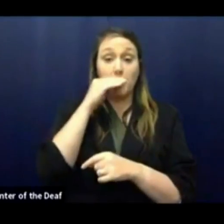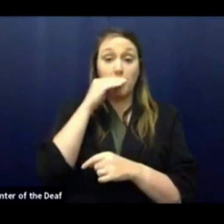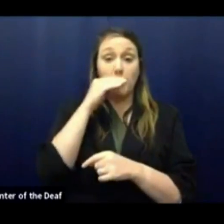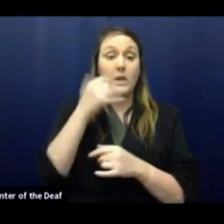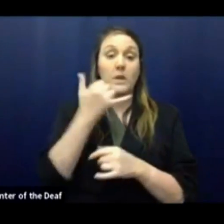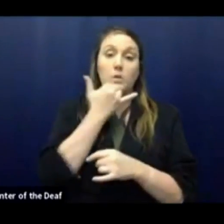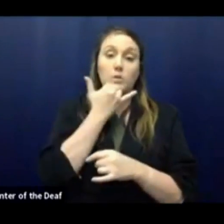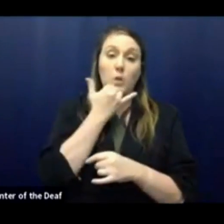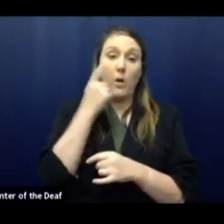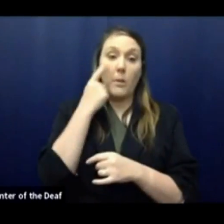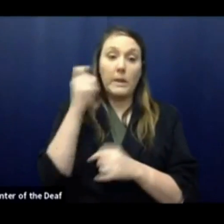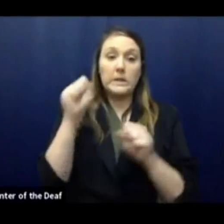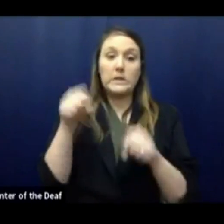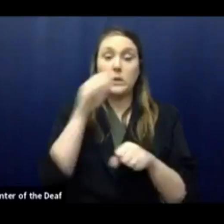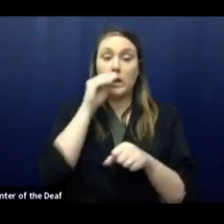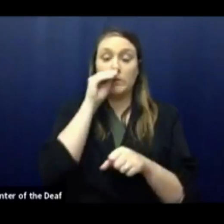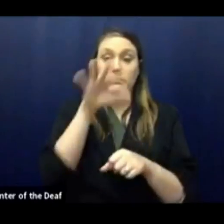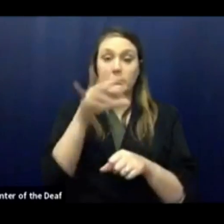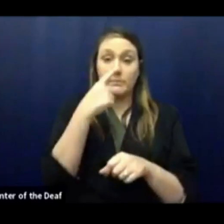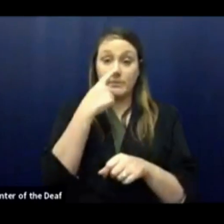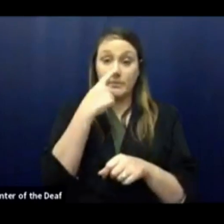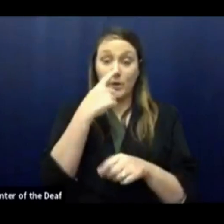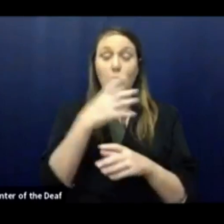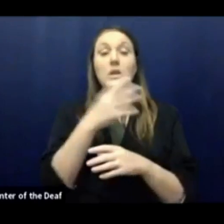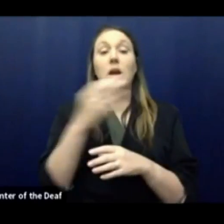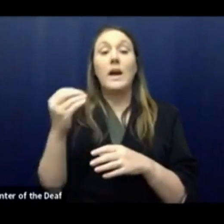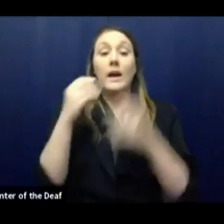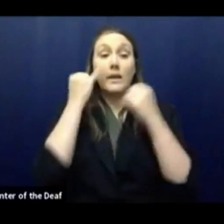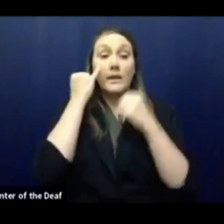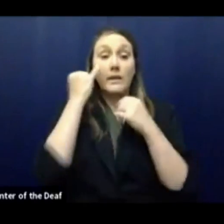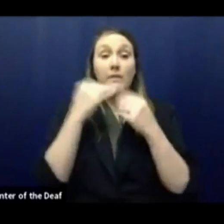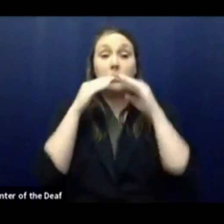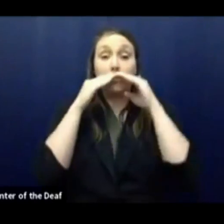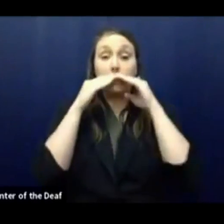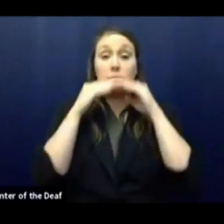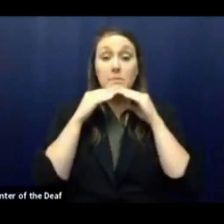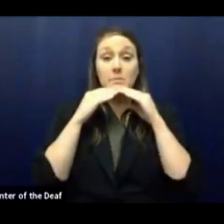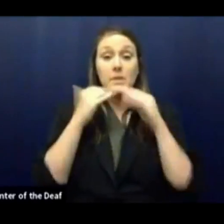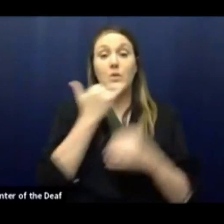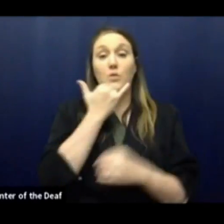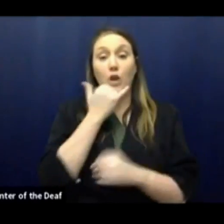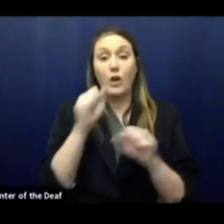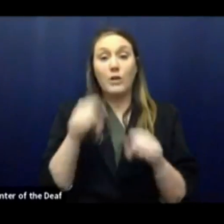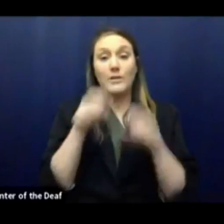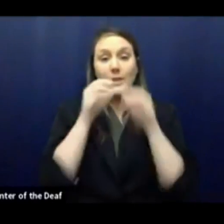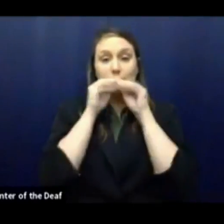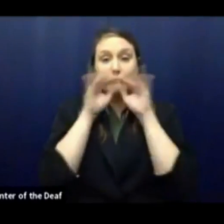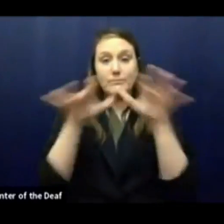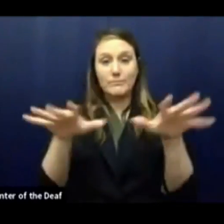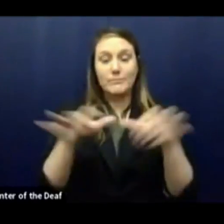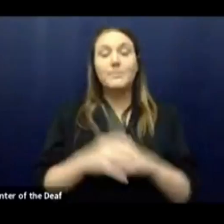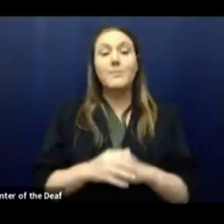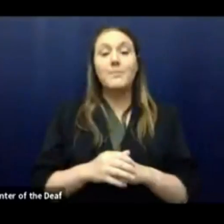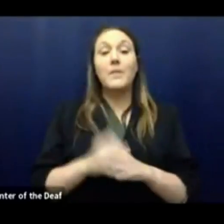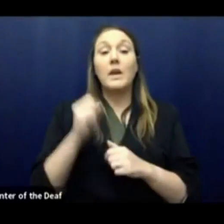EVERY YEAR SNUGGLY. THIS IS THE PROPER WAY TO WASH YOUR EVERY YEAR SNUGGLY. THIS IS THE PROPER WAY TO WASH YOUR MOUTH. THIS IS THE PROPER WAY TO WASH YOUR MOUTH. THIS IS THE PROPER WAY TO WASH YOUR MOUTH. THIS THIS IS THE PROPER WAY TO WASH YOUR MOUTH. THIS IS THIS IS THE PROPER WAY TO WASH YOUR MOUTH. THIS IS WRONG. YOUR MOUTH. THIS IS WRONG. YOUR MOUTH. THIS IS WRONG. DROPLETS YOUR MOUTH. THIS IS WRONG. DROPLETS CAN YOUR MOUTH. THIS IS WRONG. DROPLETS CAN COME YOUR MOUTH. THIS IS WRONG. DROPLETS CAN COME OUT YOUR MOUTH. THIS IS WRONG. DROPLETS CAN COME OUT YOUR YOUR MOUTH. THIS IS WRONG. DROPLETS CAN COME OUT YOUR NOSE@ THIS IS WRONG. DROPLETS CAN COME OUT YOUR NOSE@ THIS IS WRONG. DROPLETS CAN COME OUT YOUR NOSE@ AND THIS IS WRONG. DROPLETS CAN COME OUT YOUR NOSE@ AND THIS THIS IS WRONG. DROPLETS CAN COME OUT YOUR NOSE@ AND THIS IS THIS IS WRONG. DROPLETS CAN COME OUT YOUR NOSE@ AND THIS IS WRONG. DROPLETS CAN COME OUT YOUR NOSE@ AND THIS IS WRONG. DROPLETS CAN COME OUT YOUR NOSE@ AND THIS IS WRONG. DROPLETS DROPLETS CAN COME OUT YOUR NOSE@ AND THIS IS WRONG. DROPLETS CAN DROPLETS CAN COME OUT YOUR NOSE@ AND THIS IS WRONG. DROPLETS CAN HURT DROPLETS CAN COME OUT YOUR NOSE@ AND THIS IS WRONG. DROPLETS CAN HURT YOUR DROPLETS CAN COME OUT YOUR NOSE@ AND THIS IS WRONG. DROPLETS CAN HURT YOUR NOSE DROPLETS CAN COME OUT YOUR NOSE@ AND THIS IS WRONG. DROPLETS CAN HURT YOUR NOSE AND